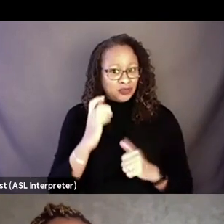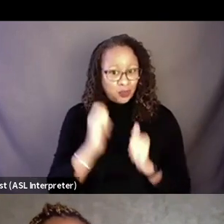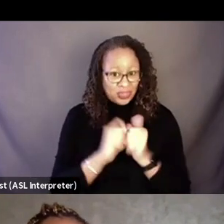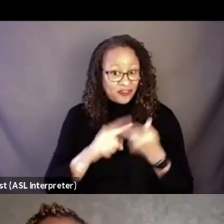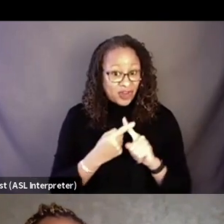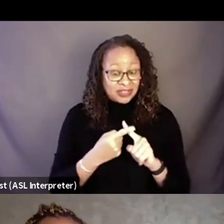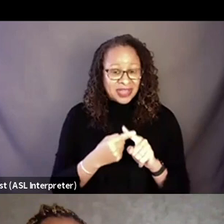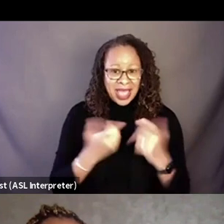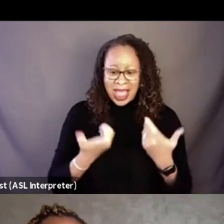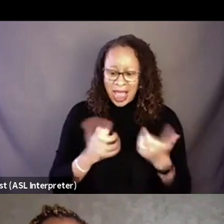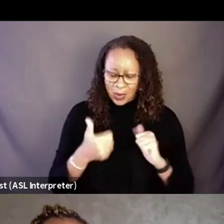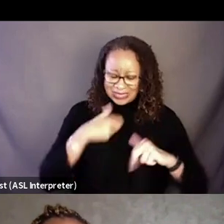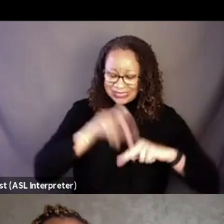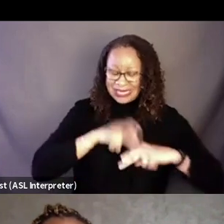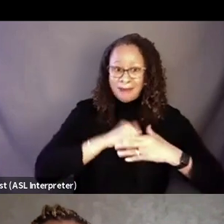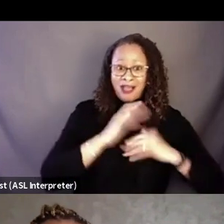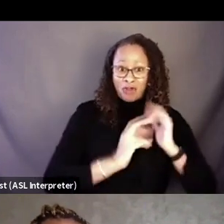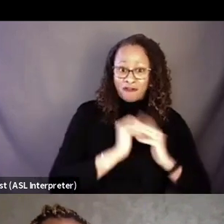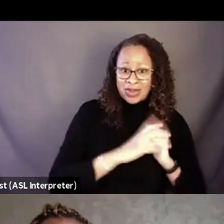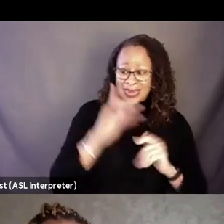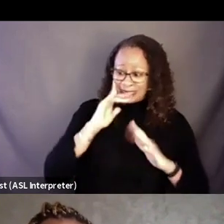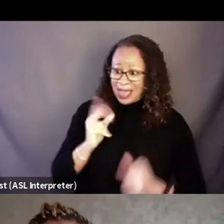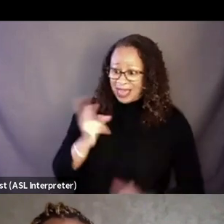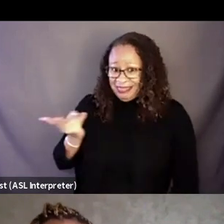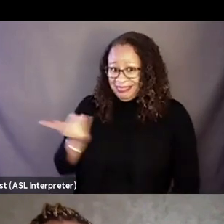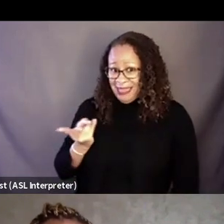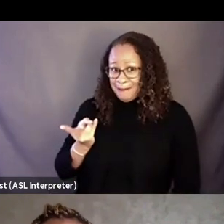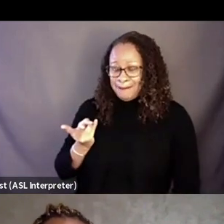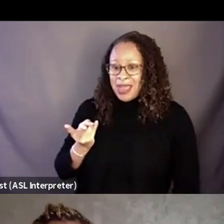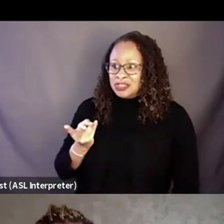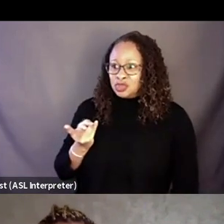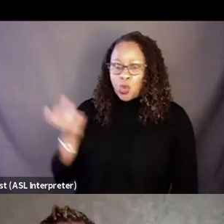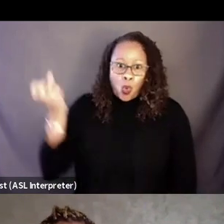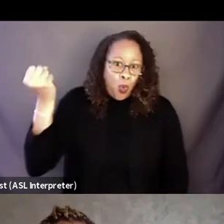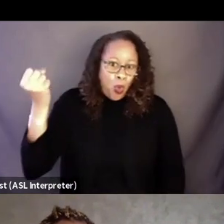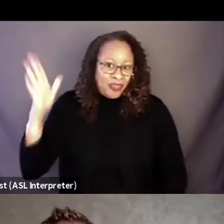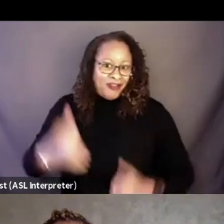in my comfort and expect them to put their lives on hold and I'm not doing anything.